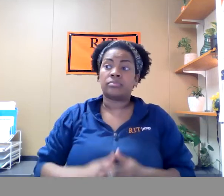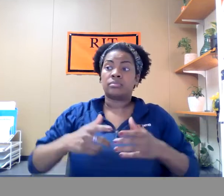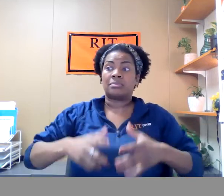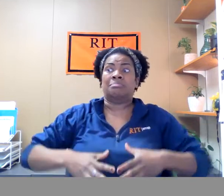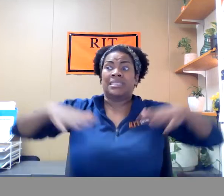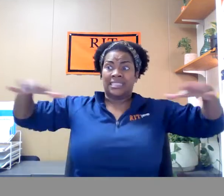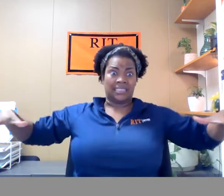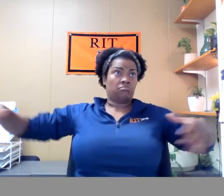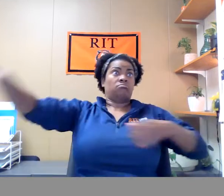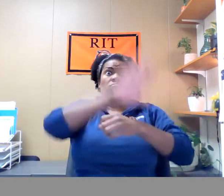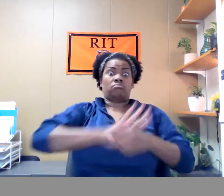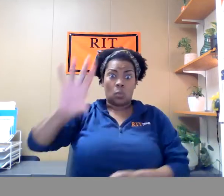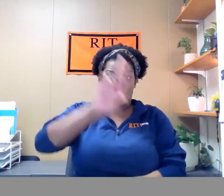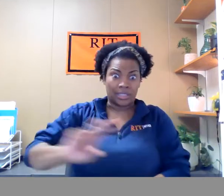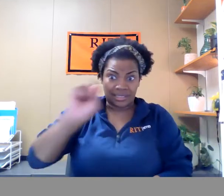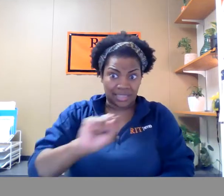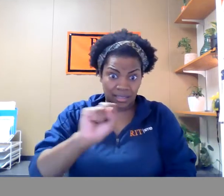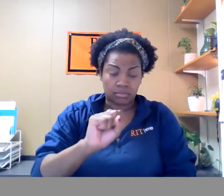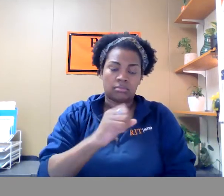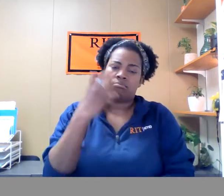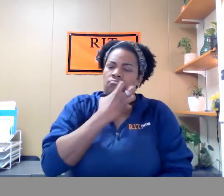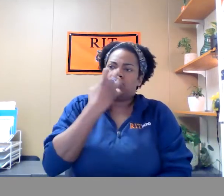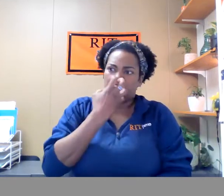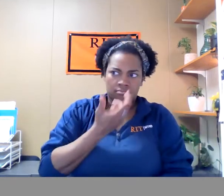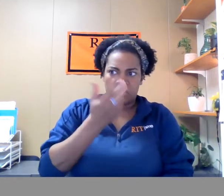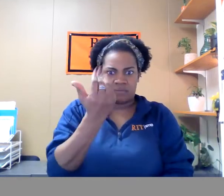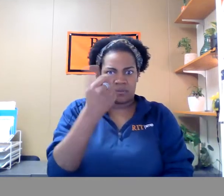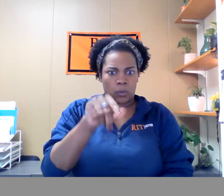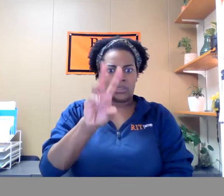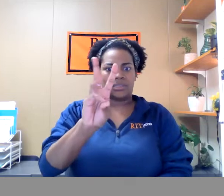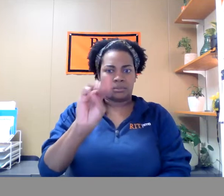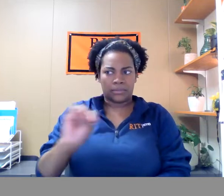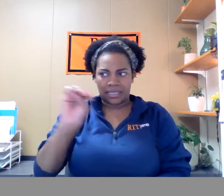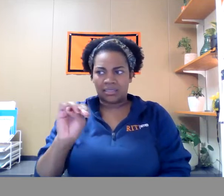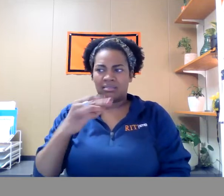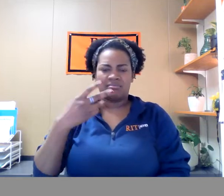in that location, but let's bring it even to a macro level, a bigger level, such as the United States.